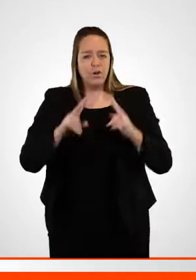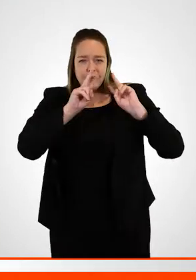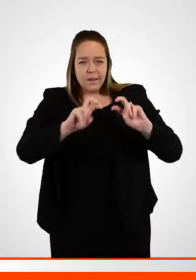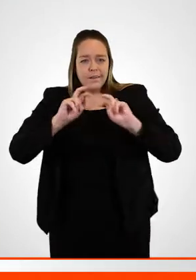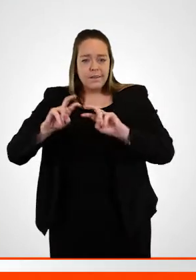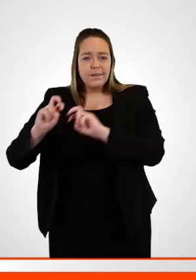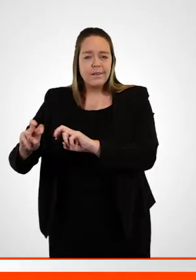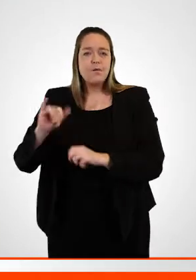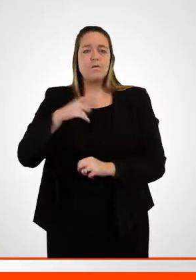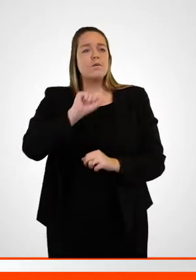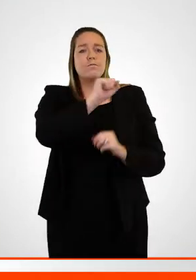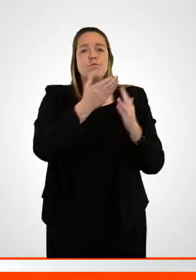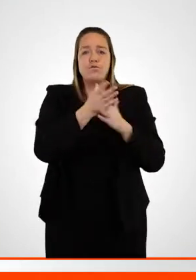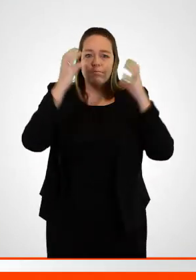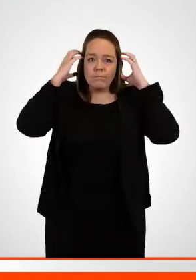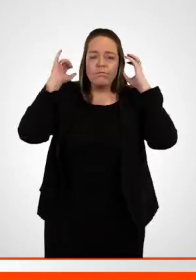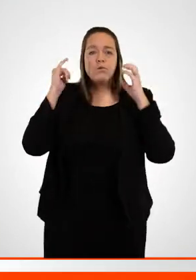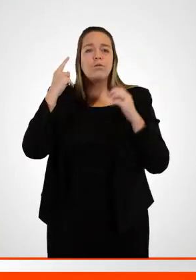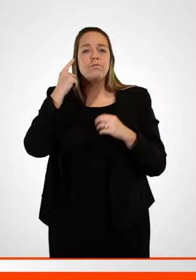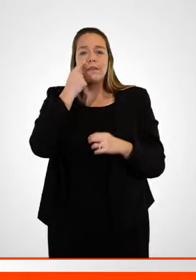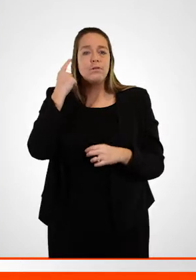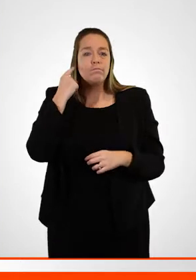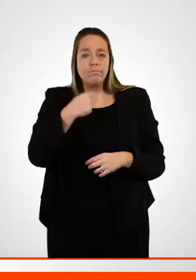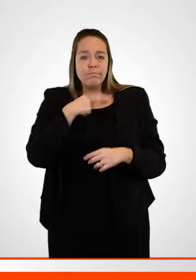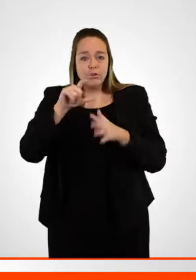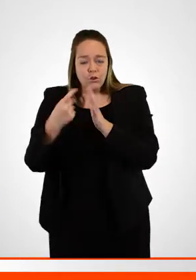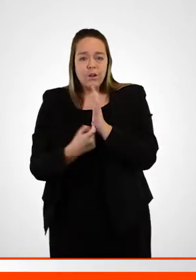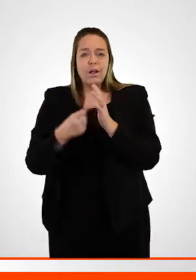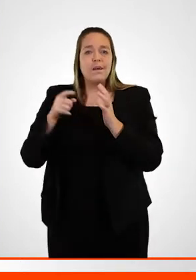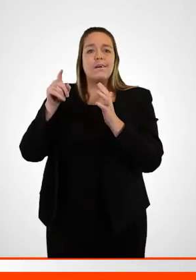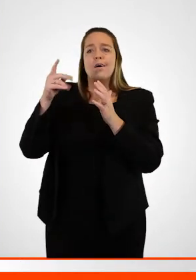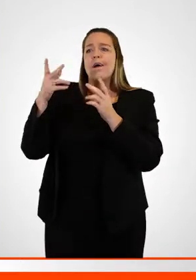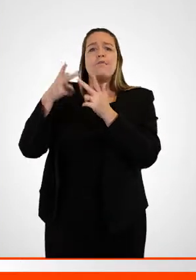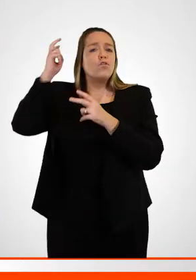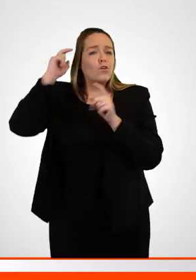perhaps because they were carried out by audiologists and otolaryngologists and cochlear implant teams, were particularly interested in,